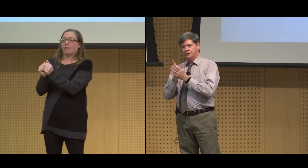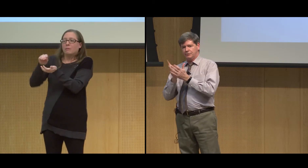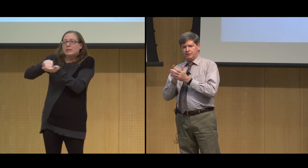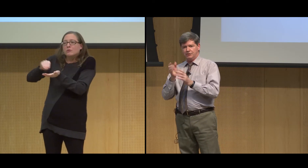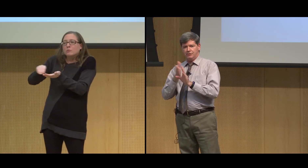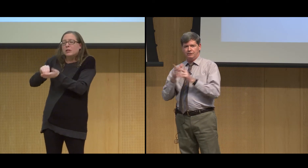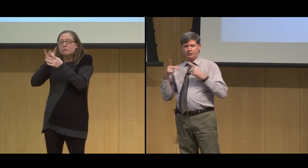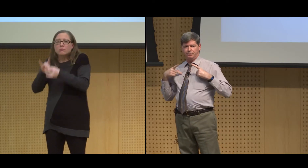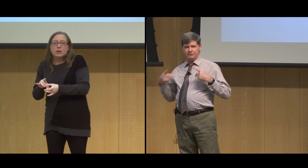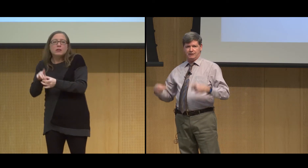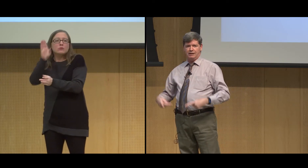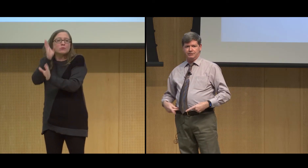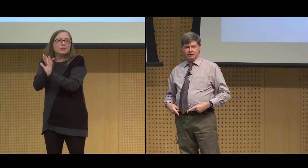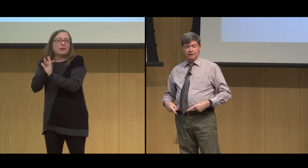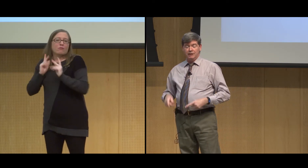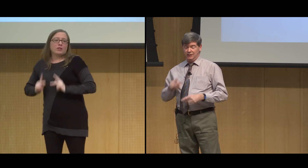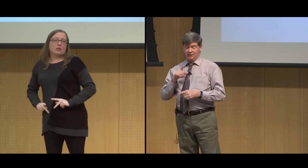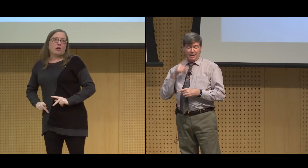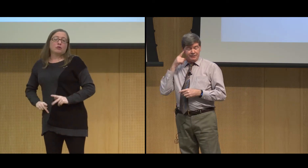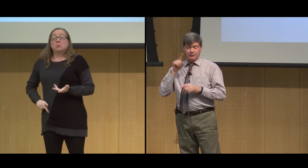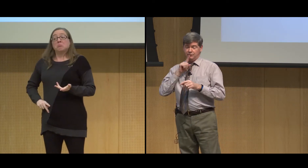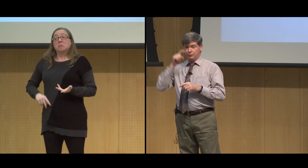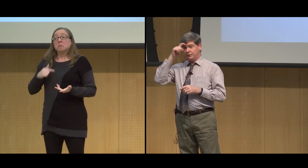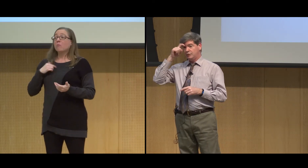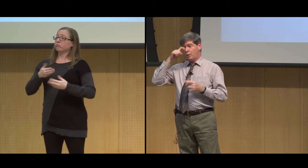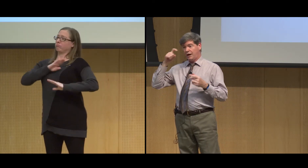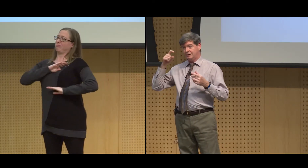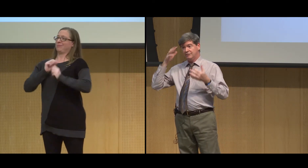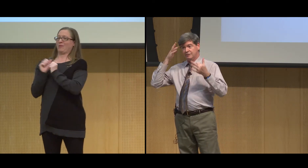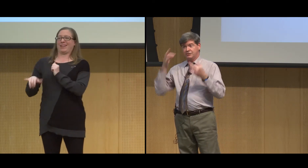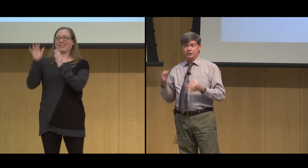in psychophysiology, and I think it was a really wise decision.